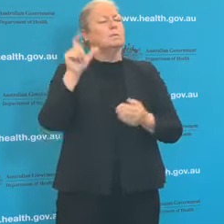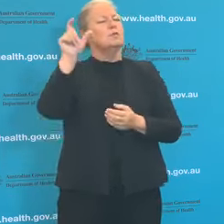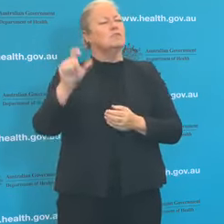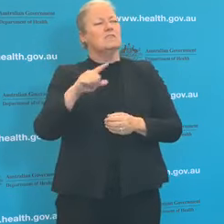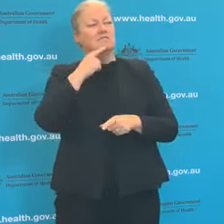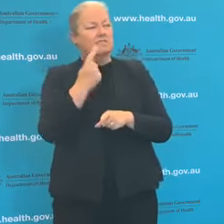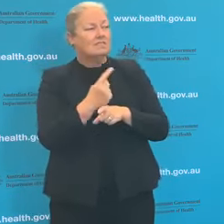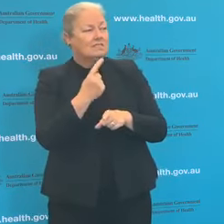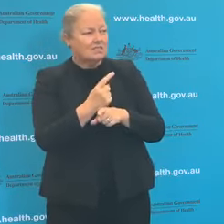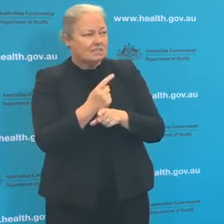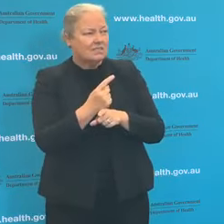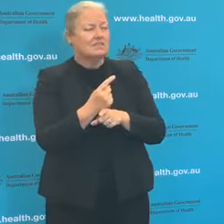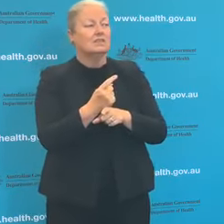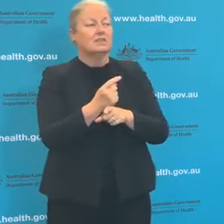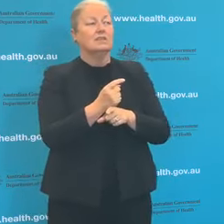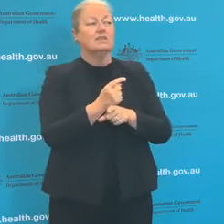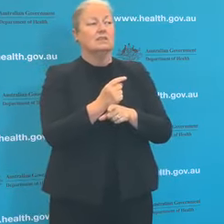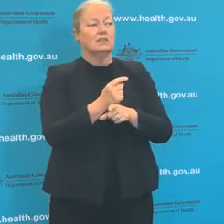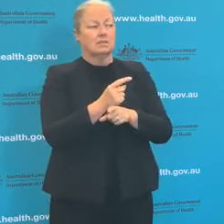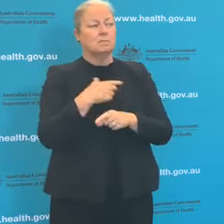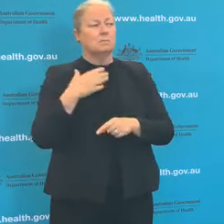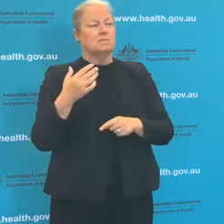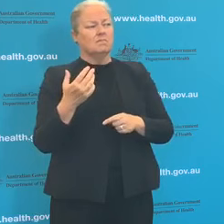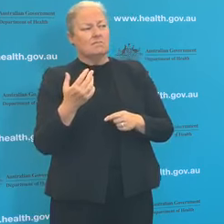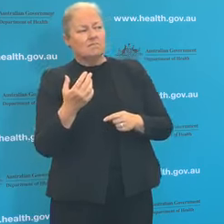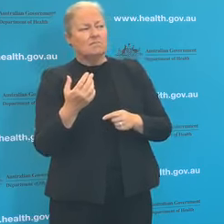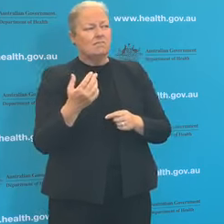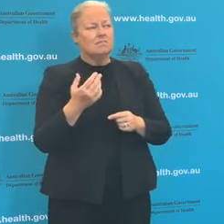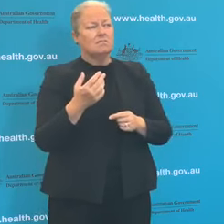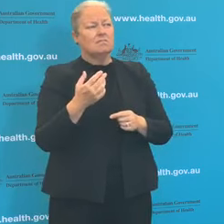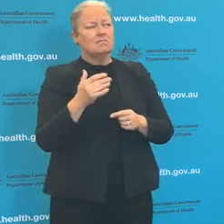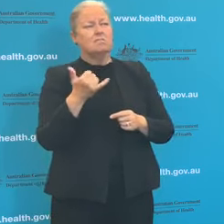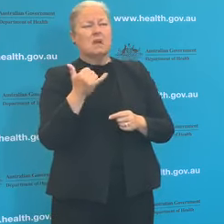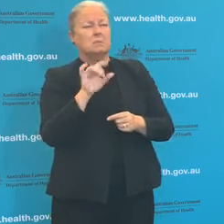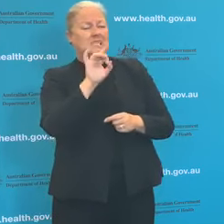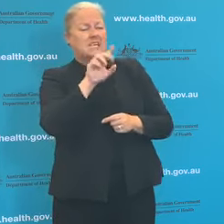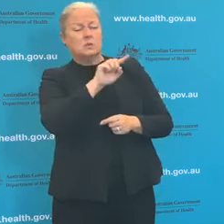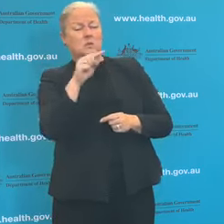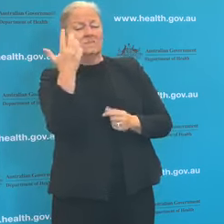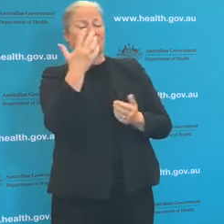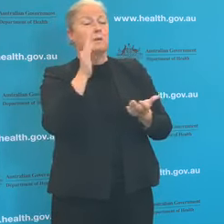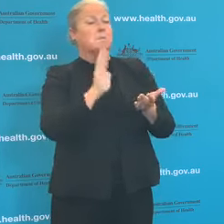return to normal until we have a vaccine. She says it's going to be 10, 15 months away. Is that something,